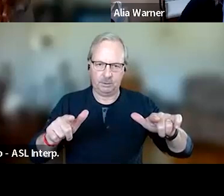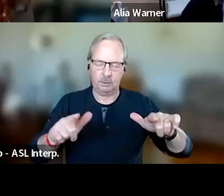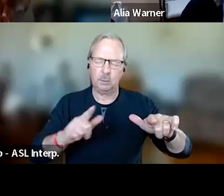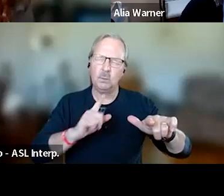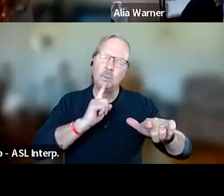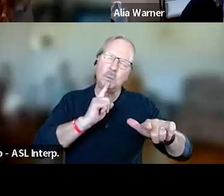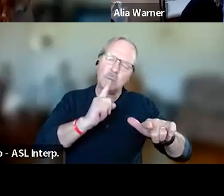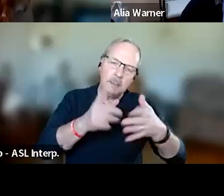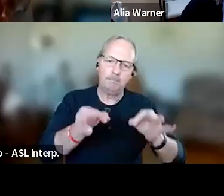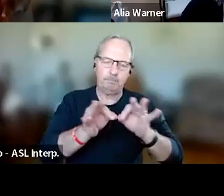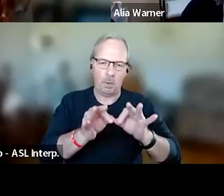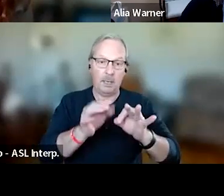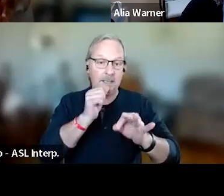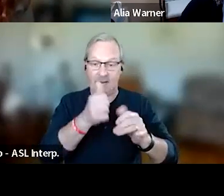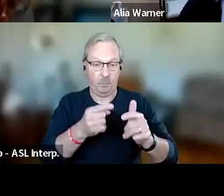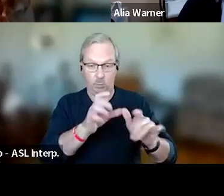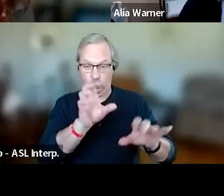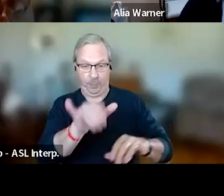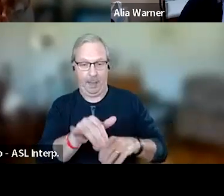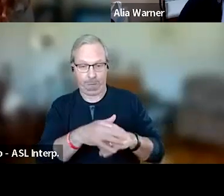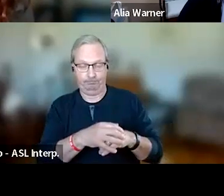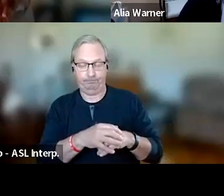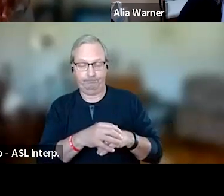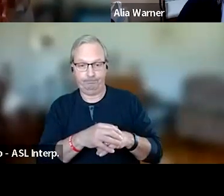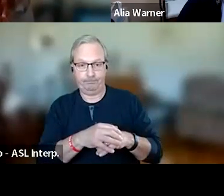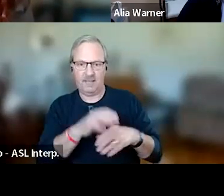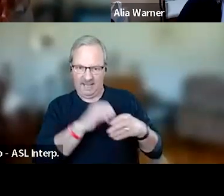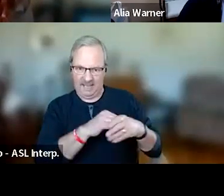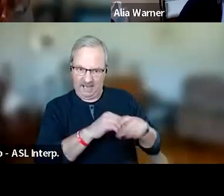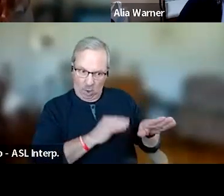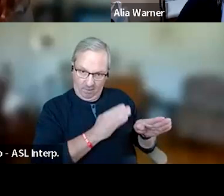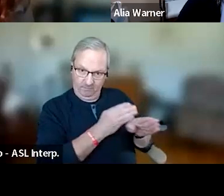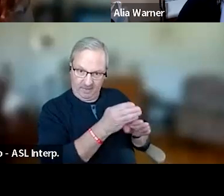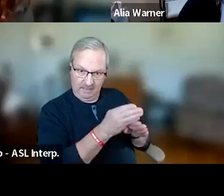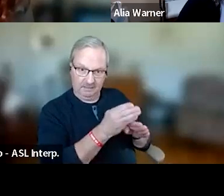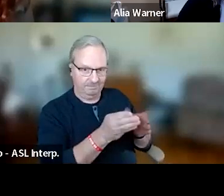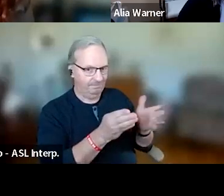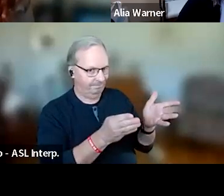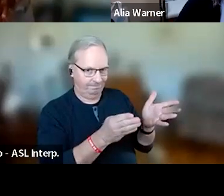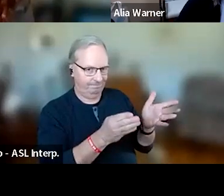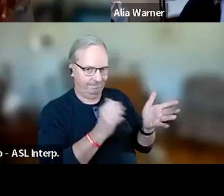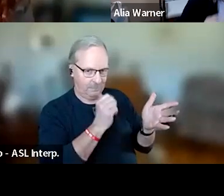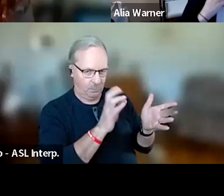and not everybody does it even within our discipline, which is very unhelpful.